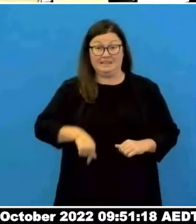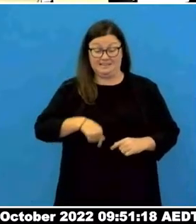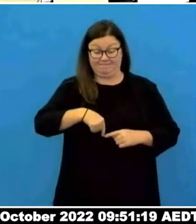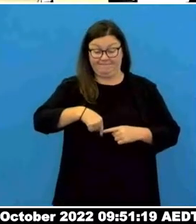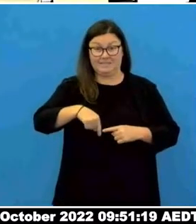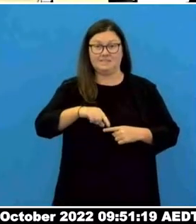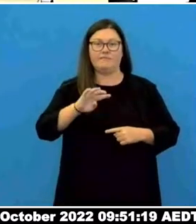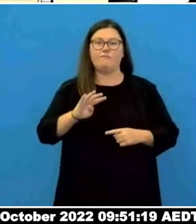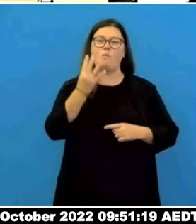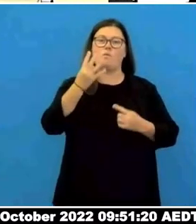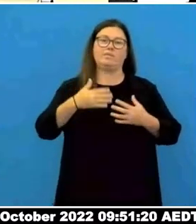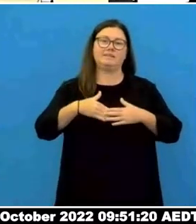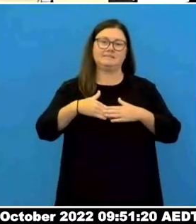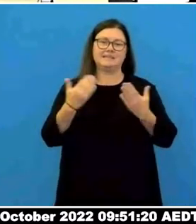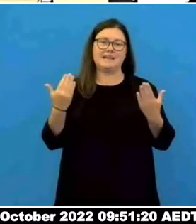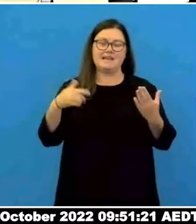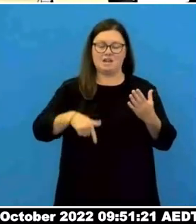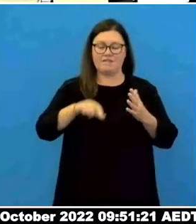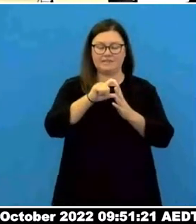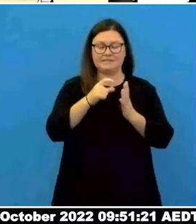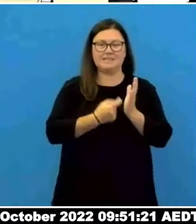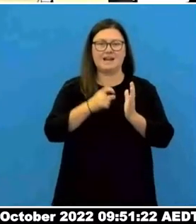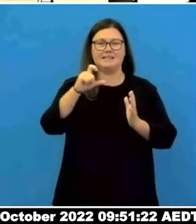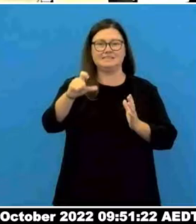abuse, neglect, and exploitation of people with disability,